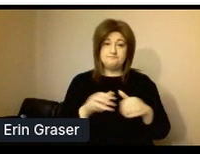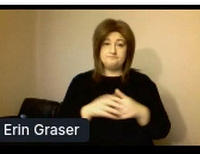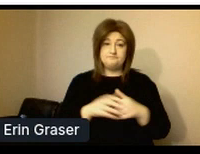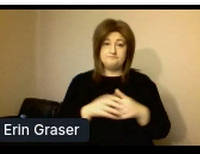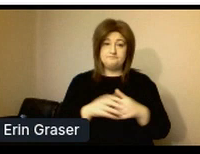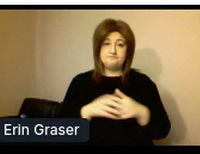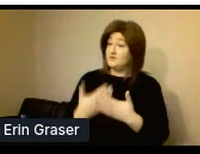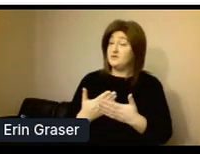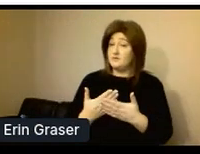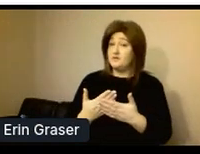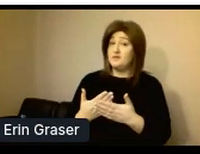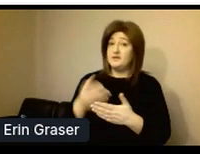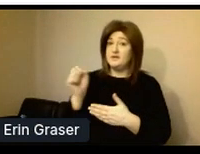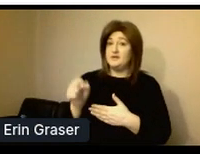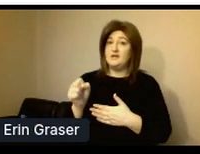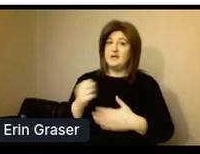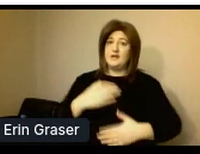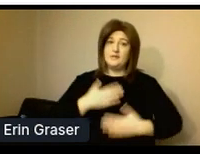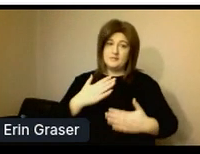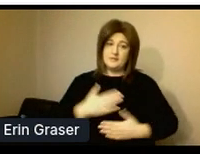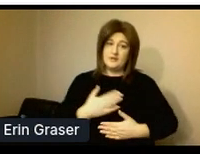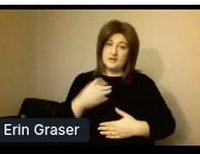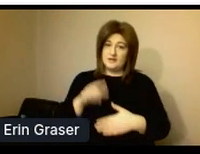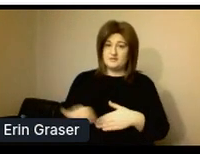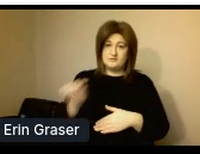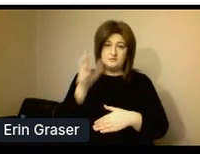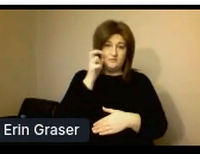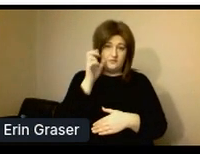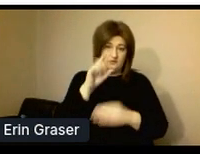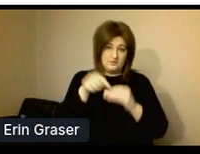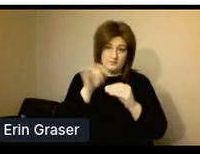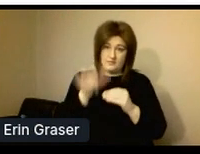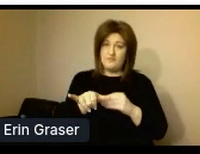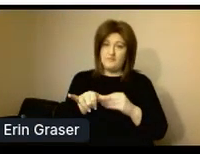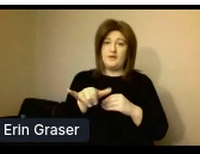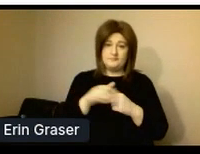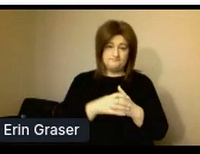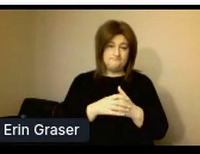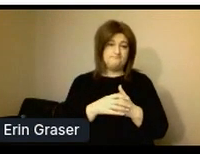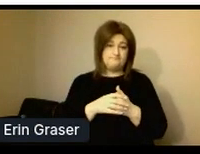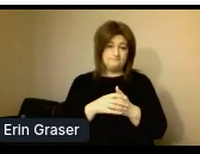I'm glad you all have heard this, yes.